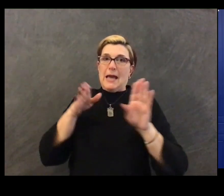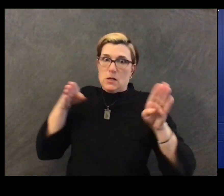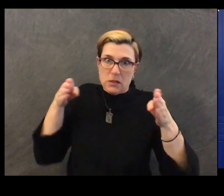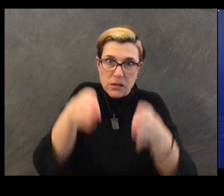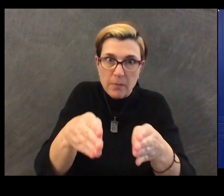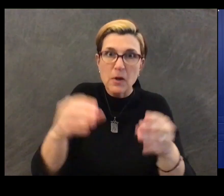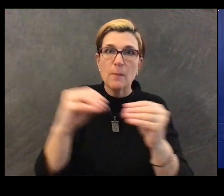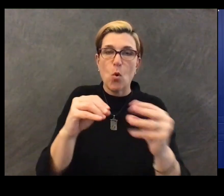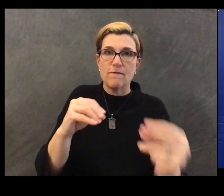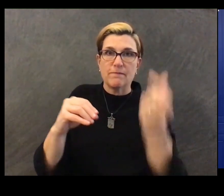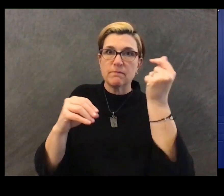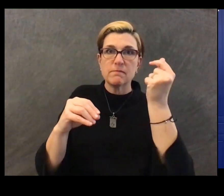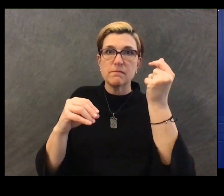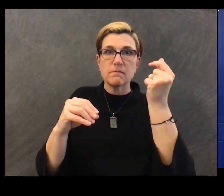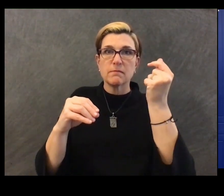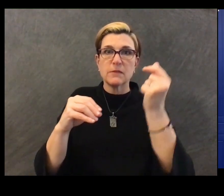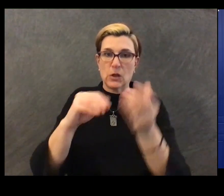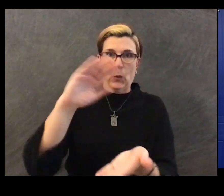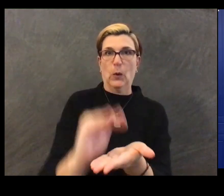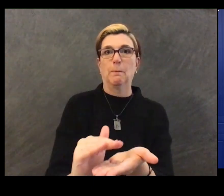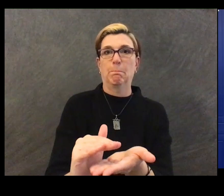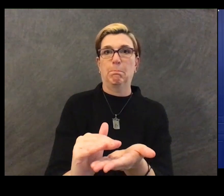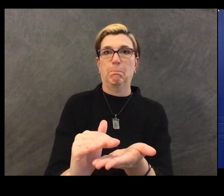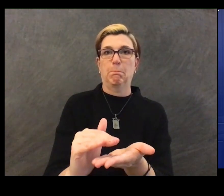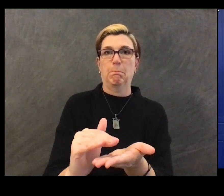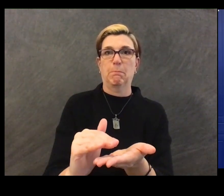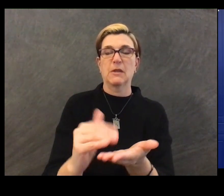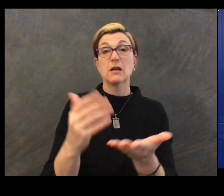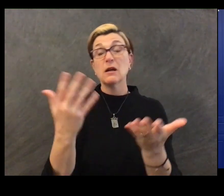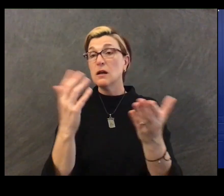hoping and we talked about this about four or five weeks ago that we're hoping